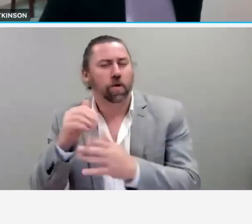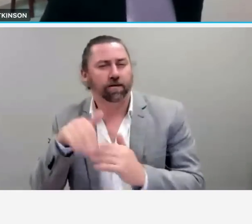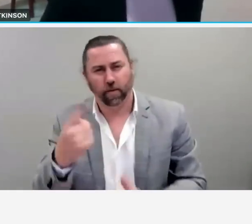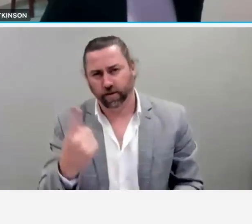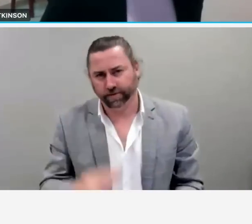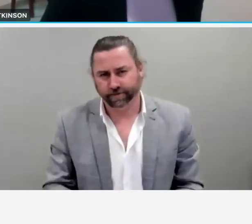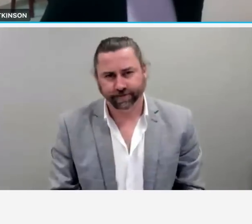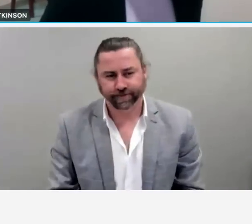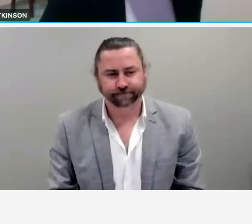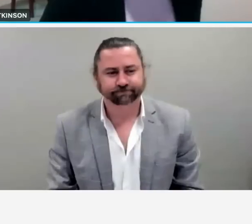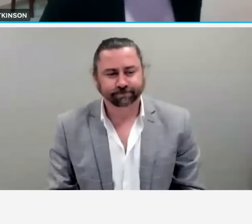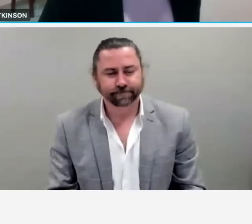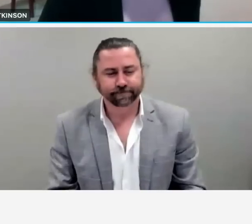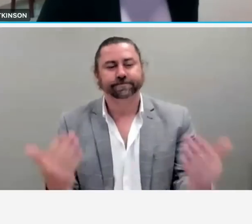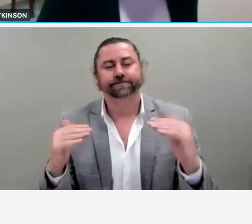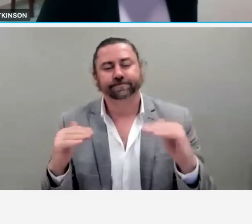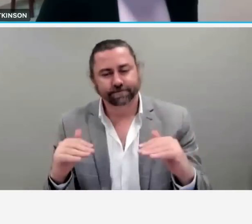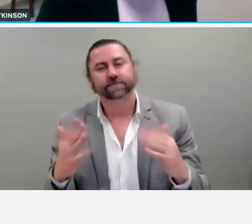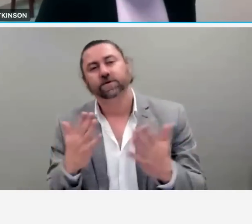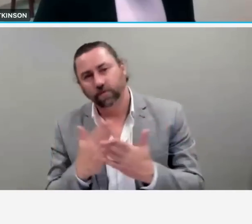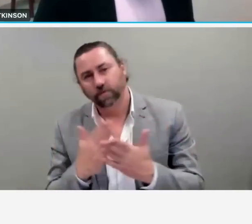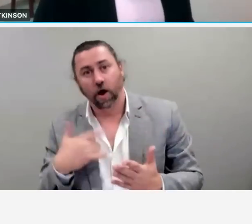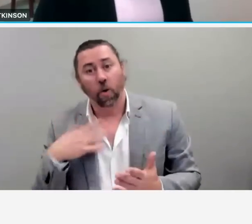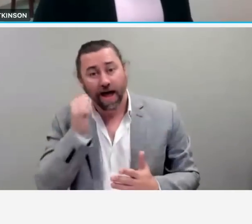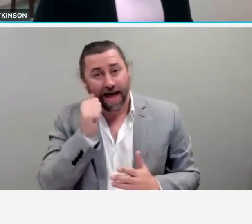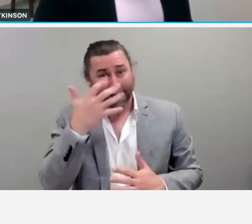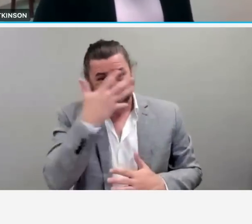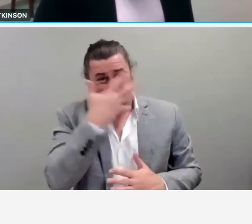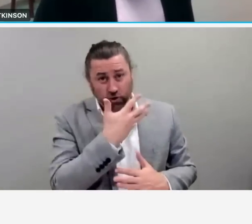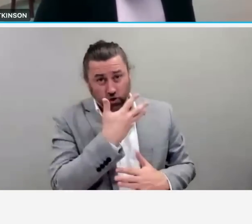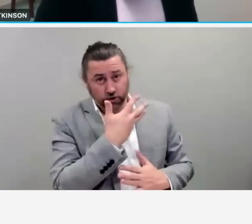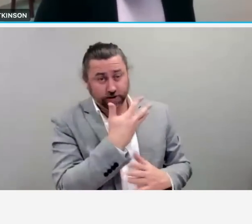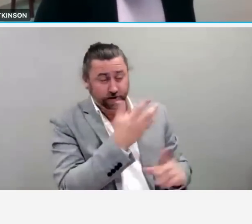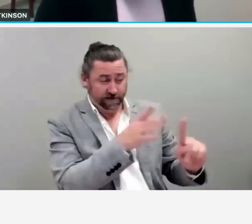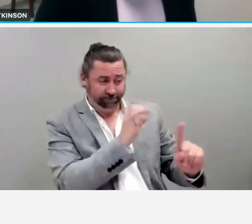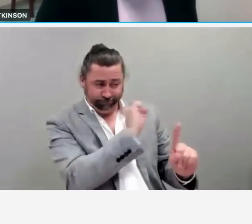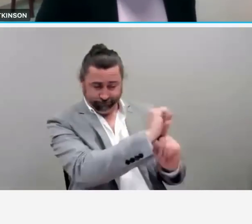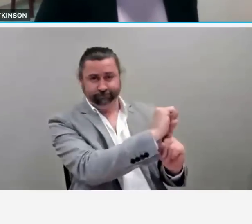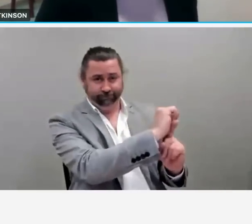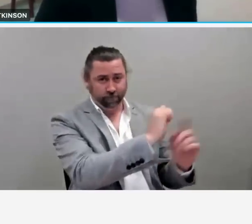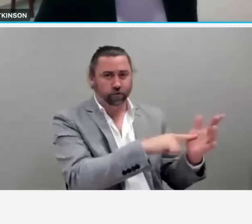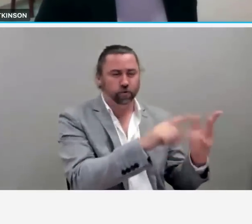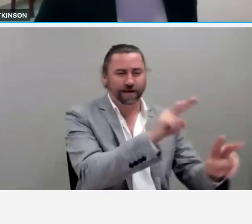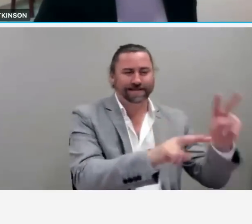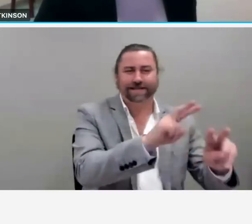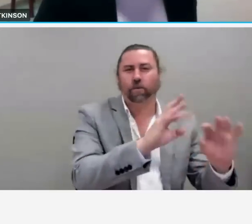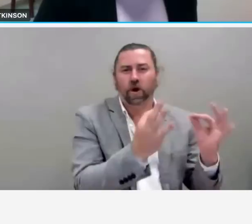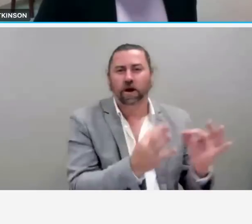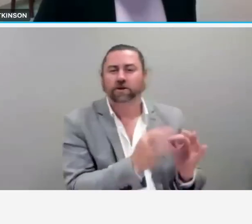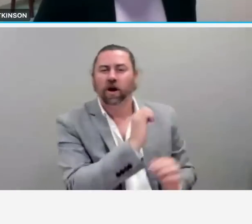So next the intention remains to have Indigenous specific assessment organisations and we'll be doing further work with Indigenous stakeholders on